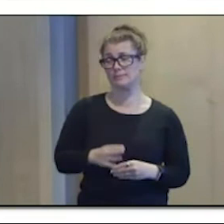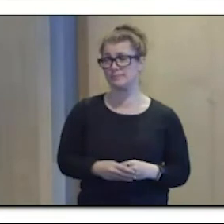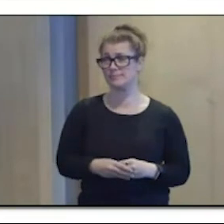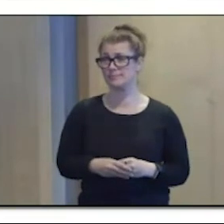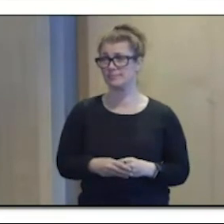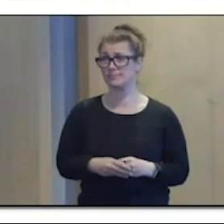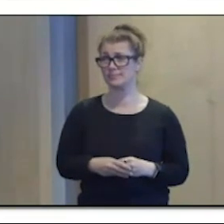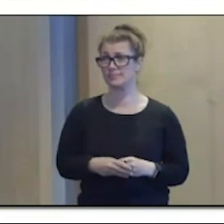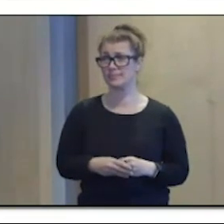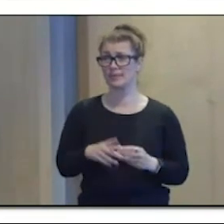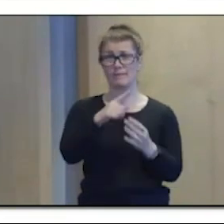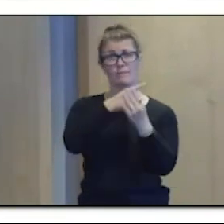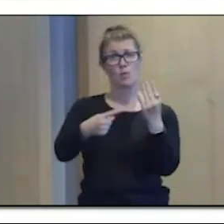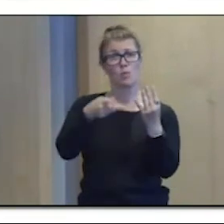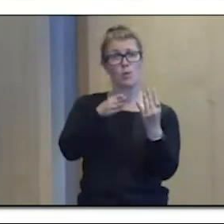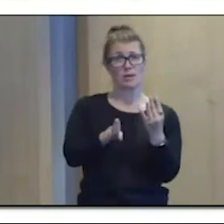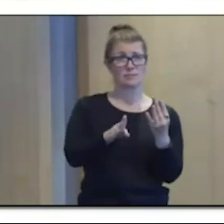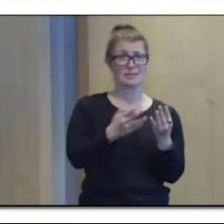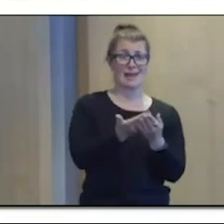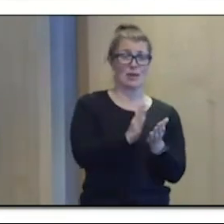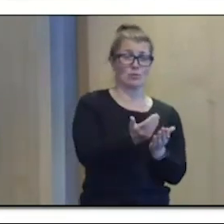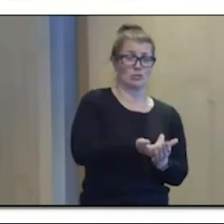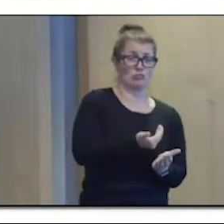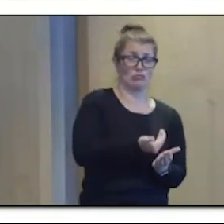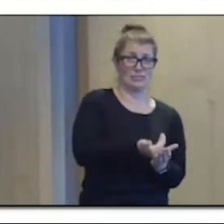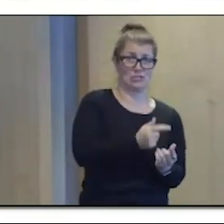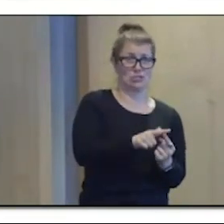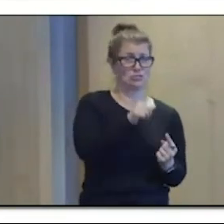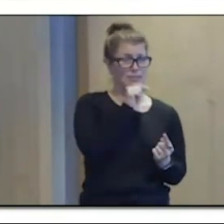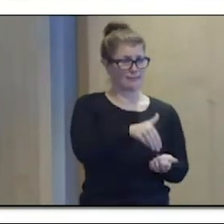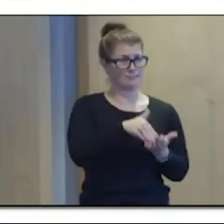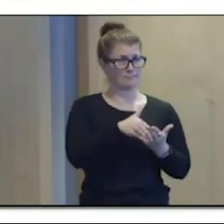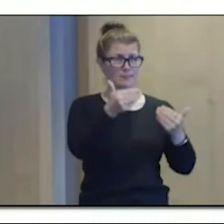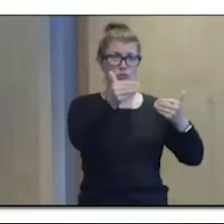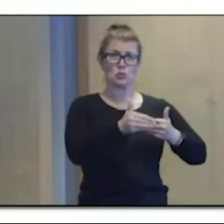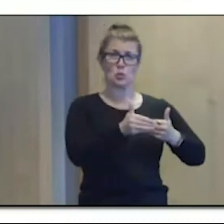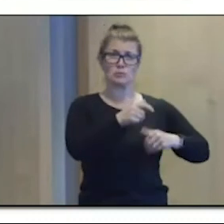of flexibility and we've talked about storage that can help us over short term uh peaks in demand and